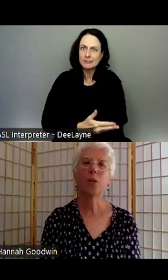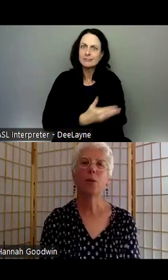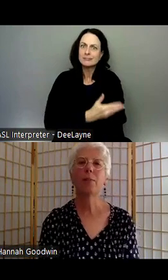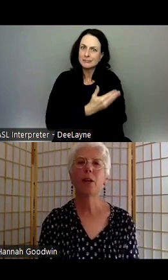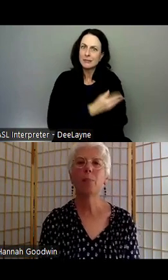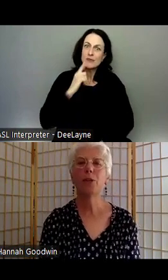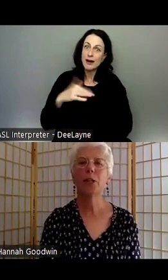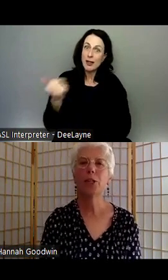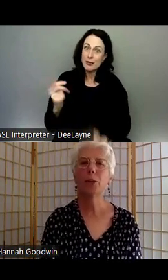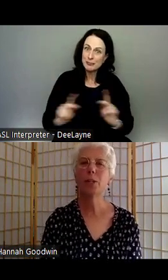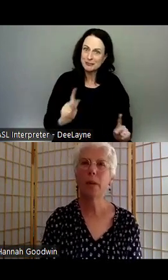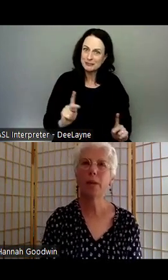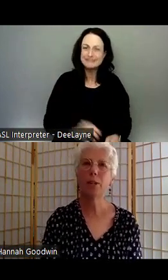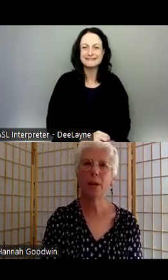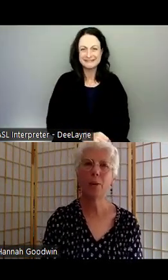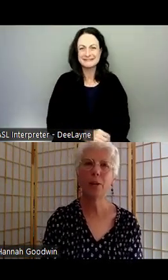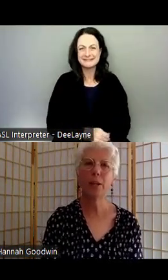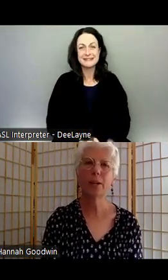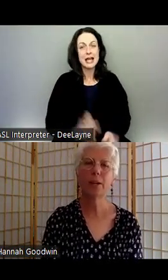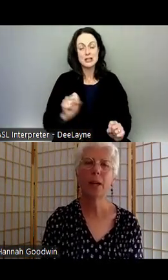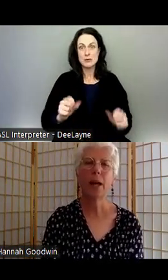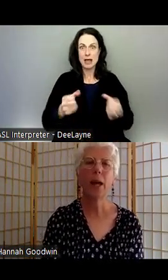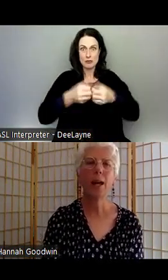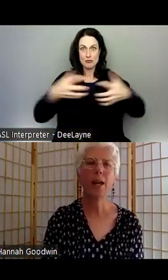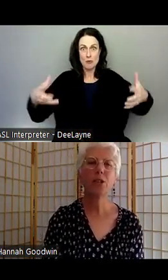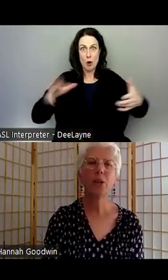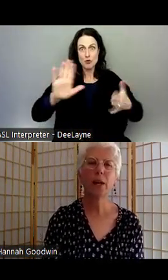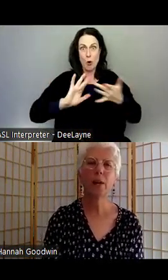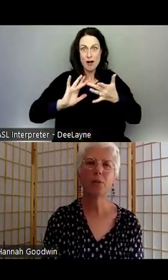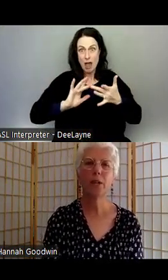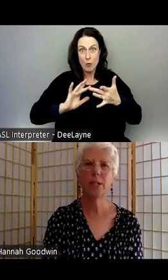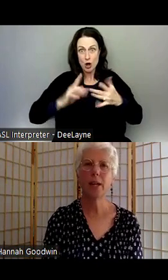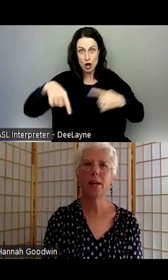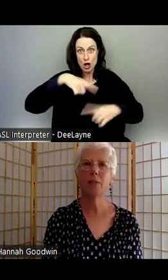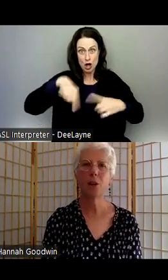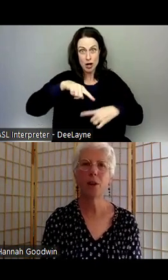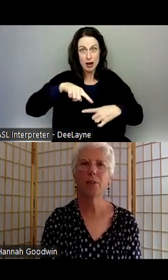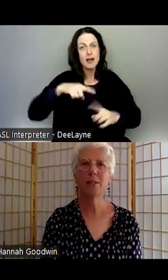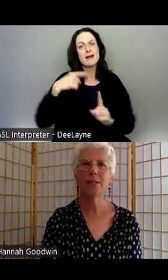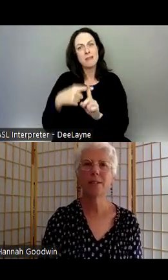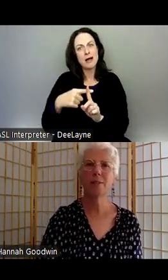You have the opportunity to expand your network and you get a free day of the conference.